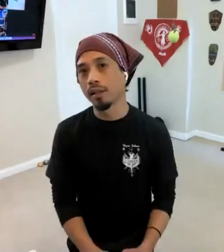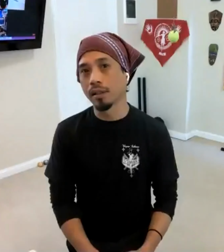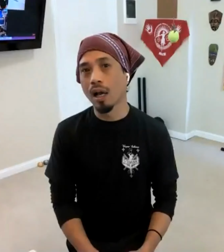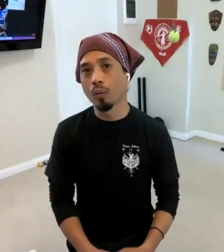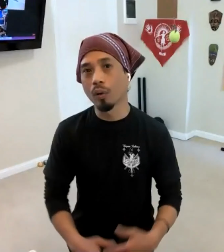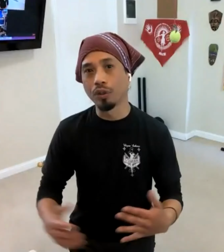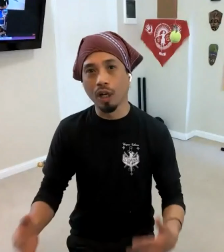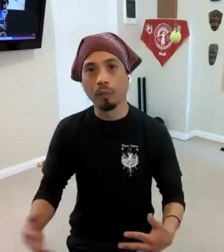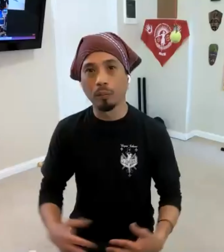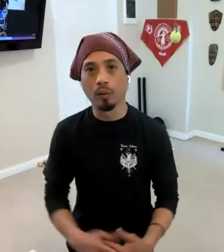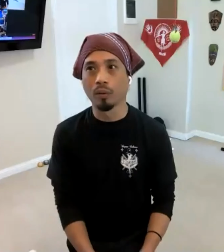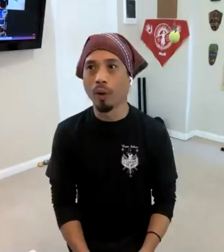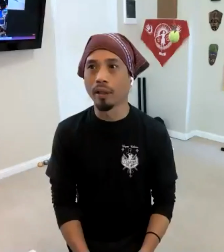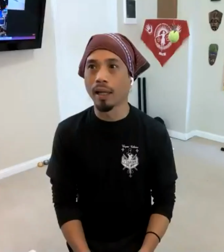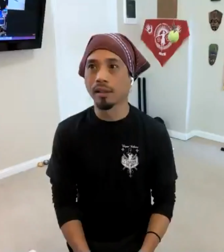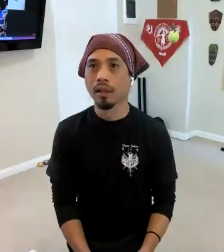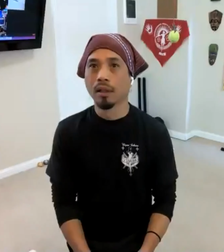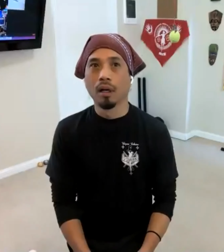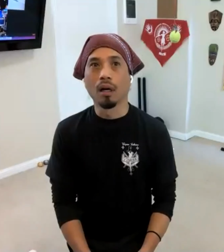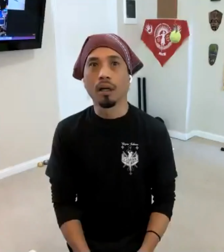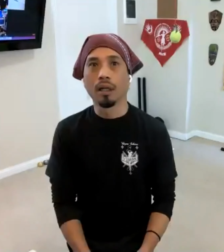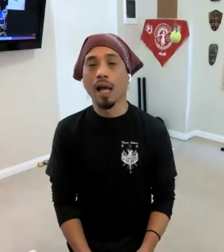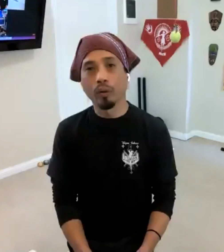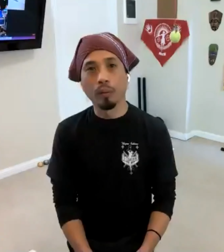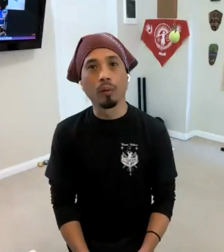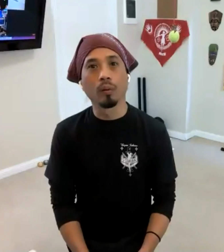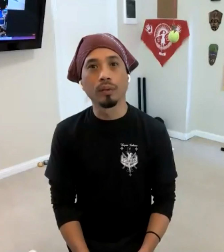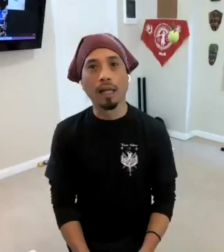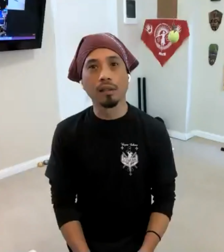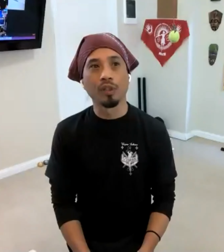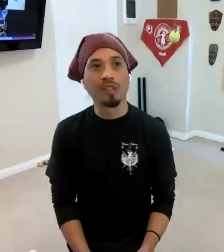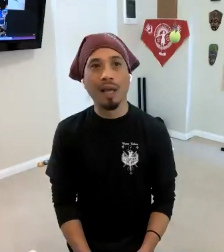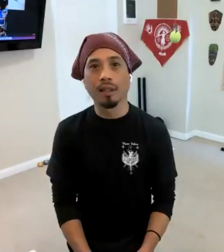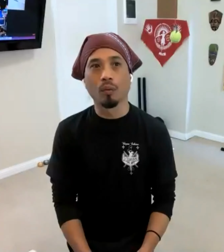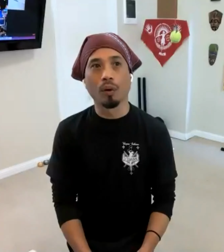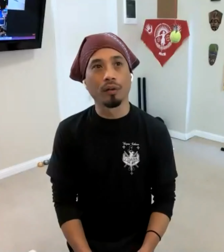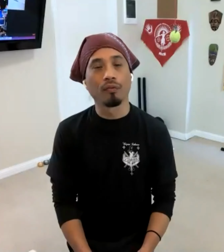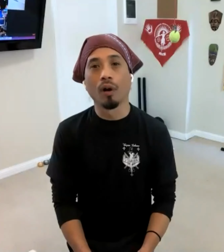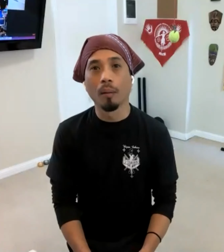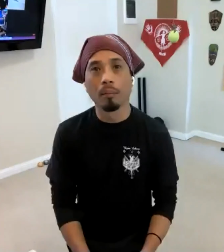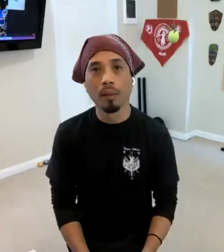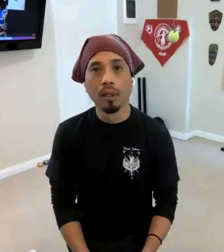AND THEN I ALSO TRAIN ADULTS, CREATING WORKSPACES AND HOW TO WORK WITH YOUNG PEOPLE IN A WAY THAT'S EQUITABLE, THAT IS